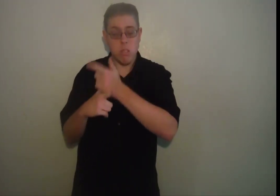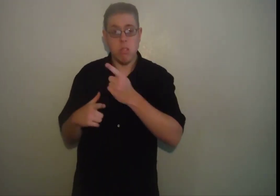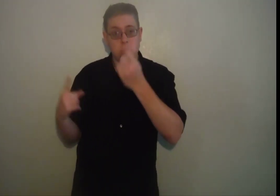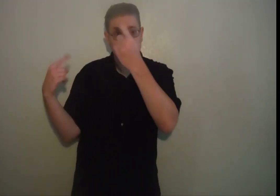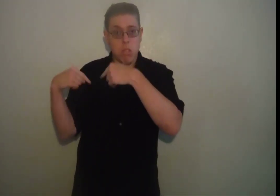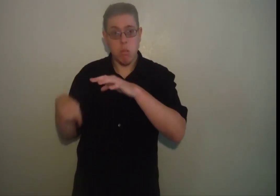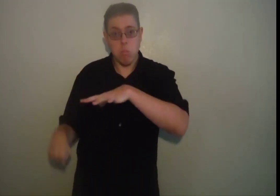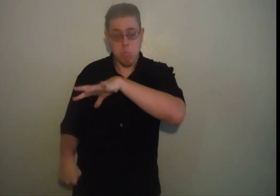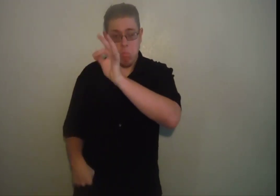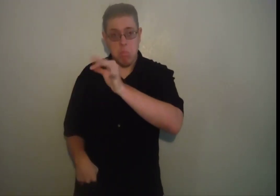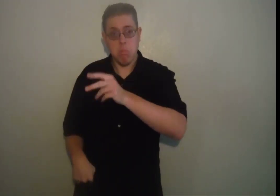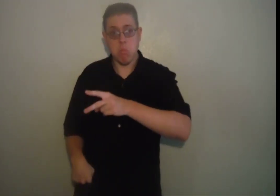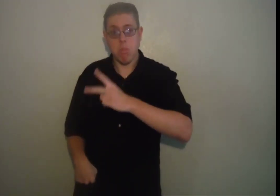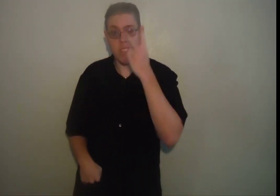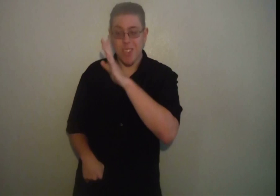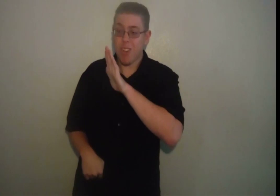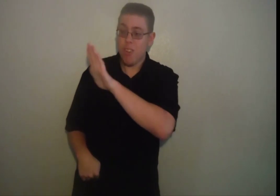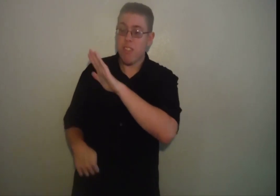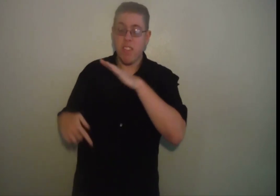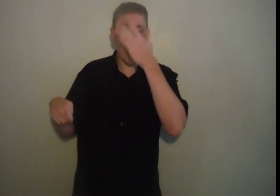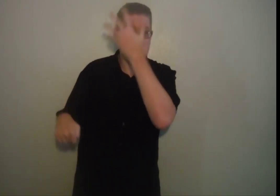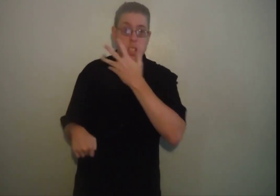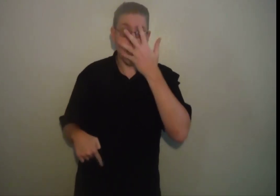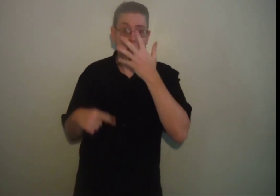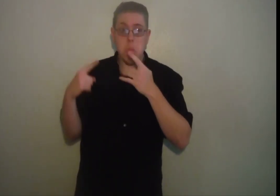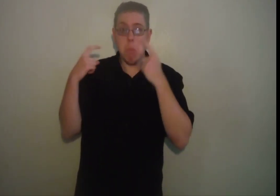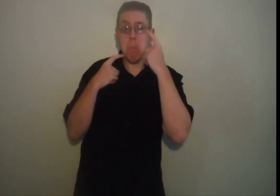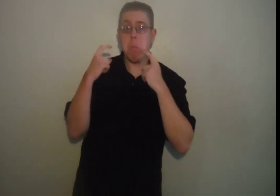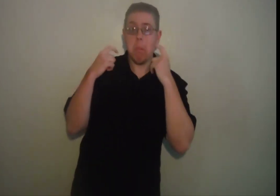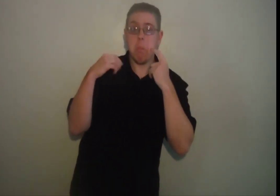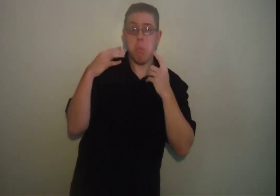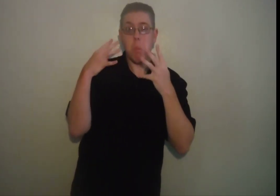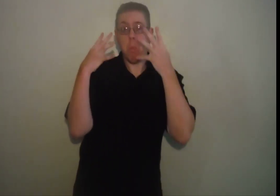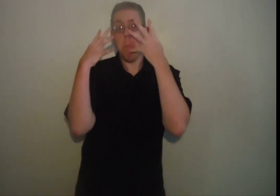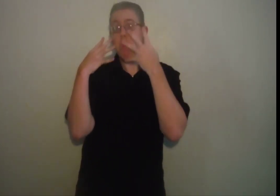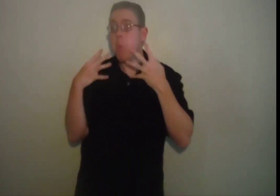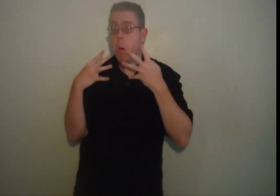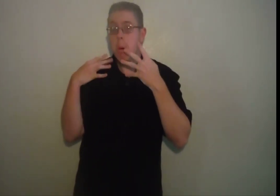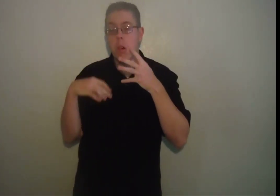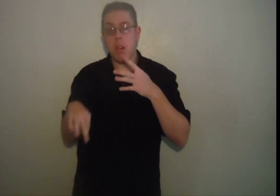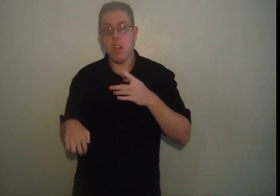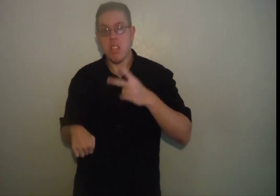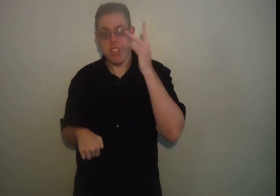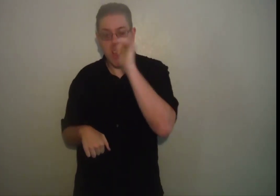Jordan Doyle: My sister picked me up, face wet from tears and contorted in anguish.